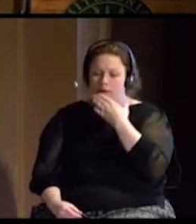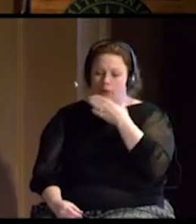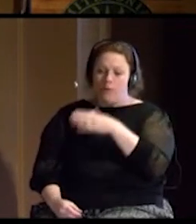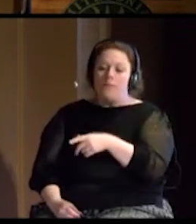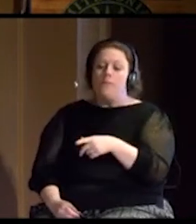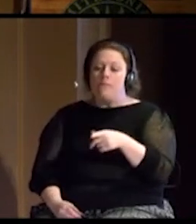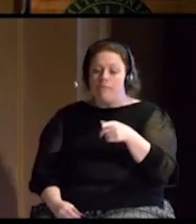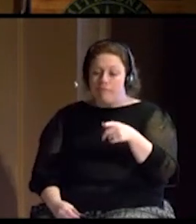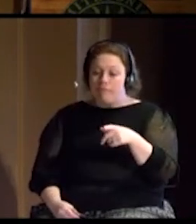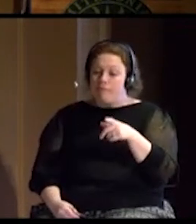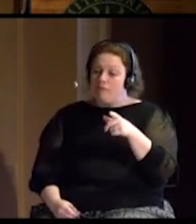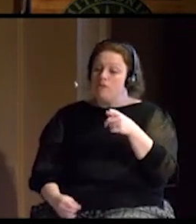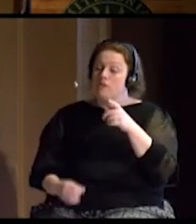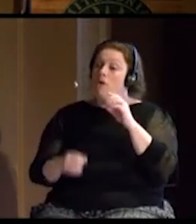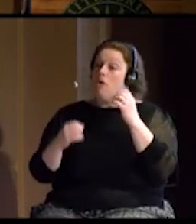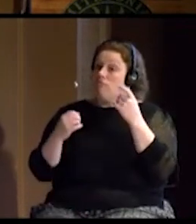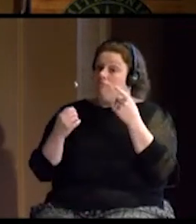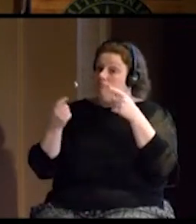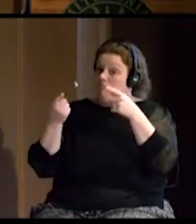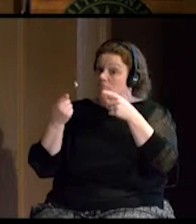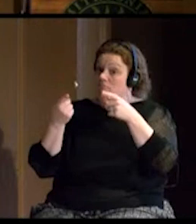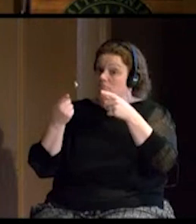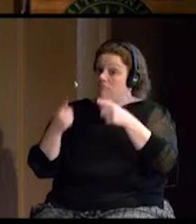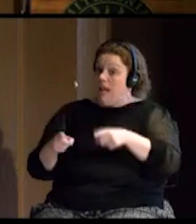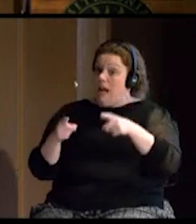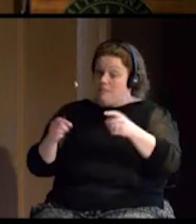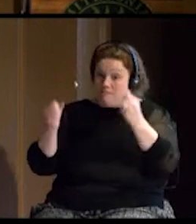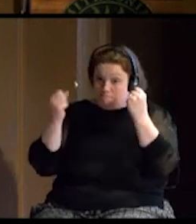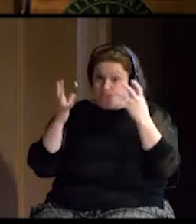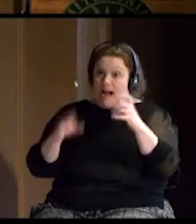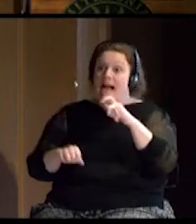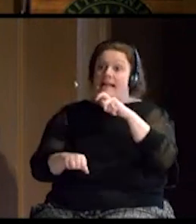occur multiple times independently within all major oceans.